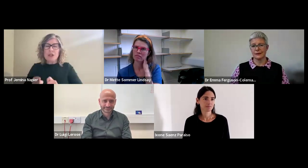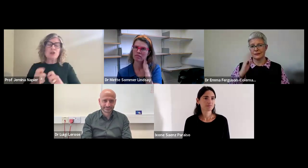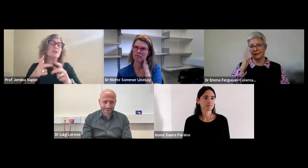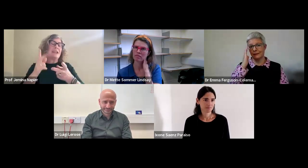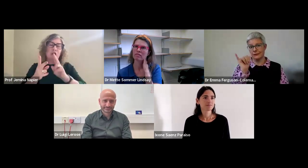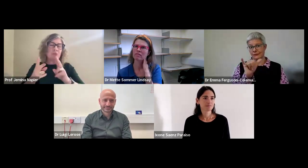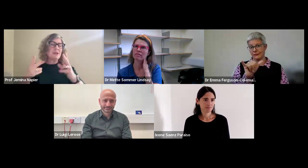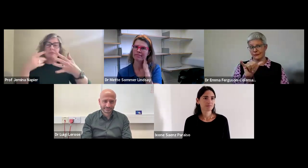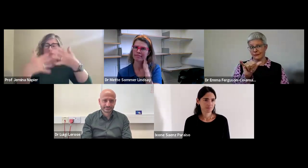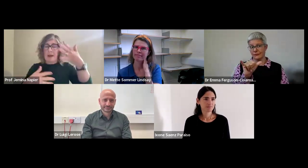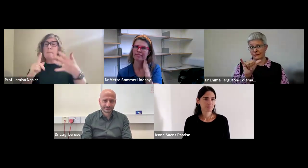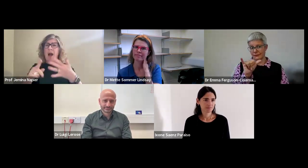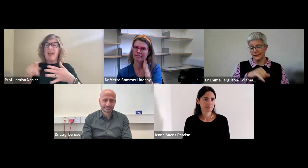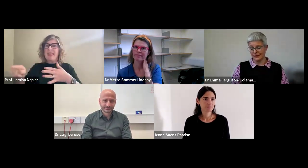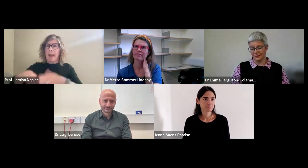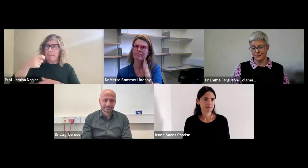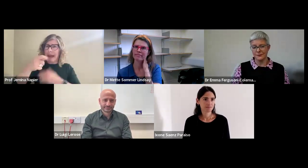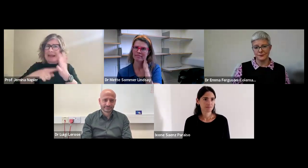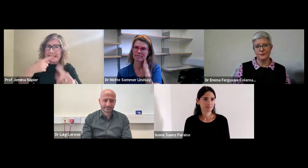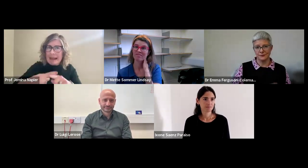course you do need to fund accommodations, interpreters, through Access to Work,